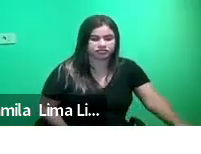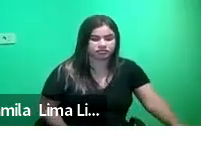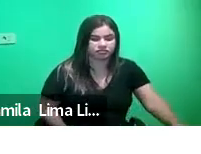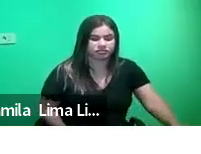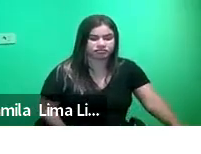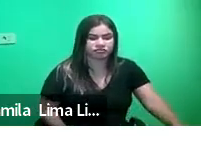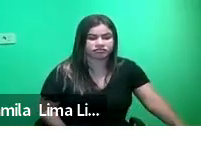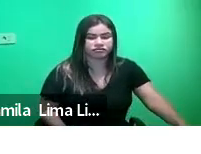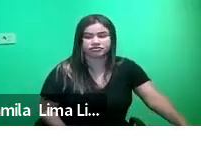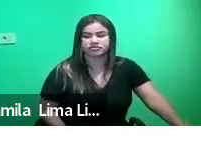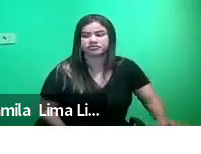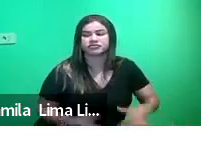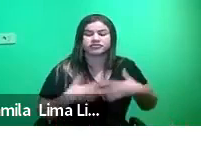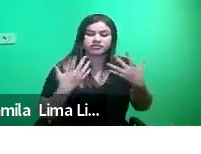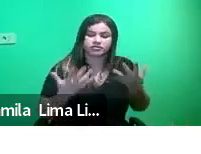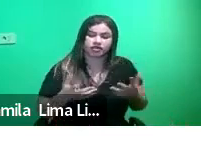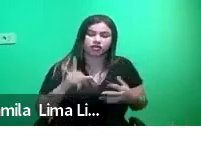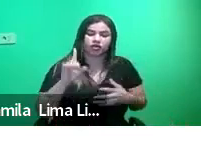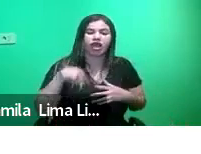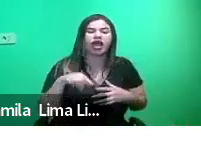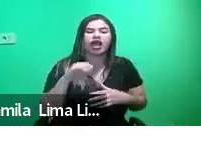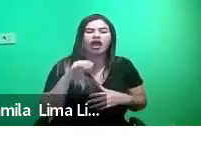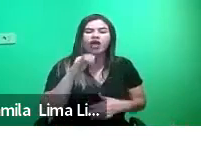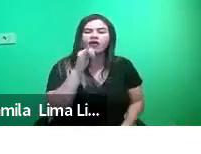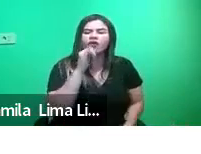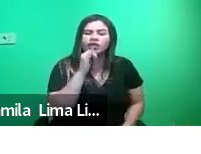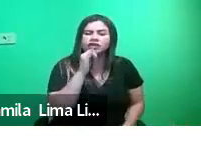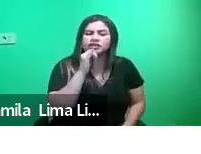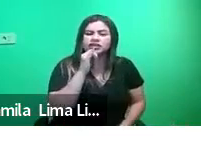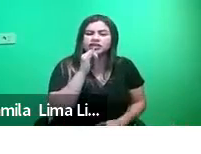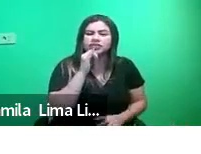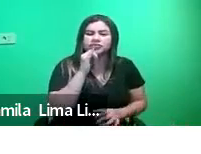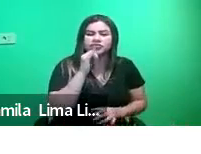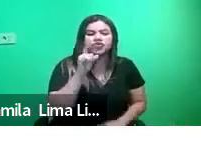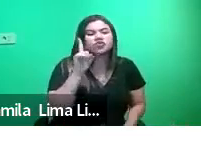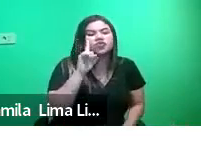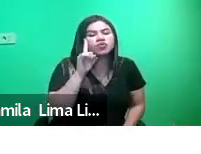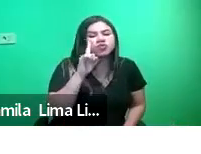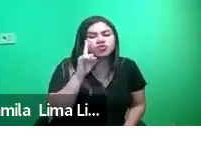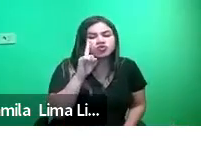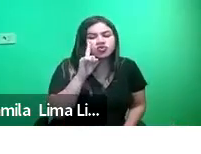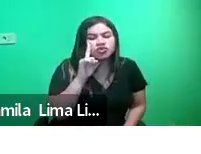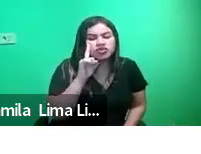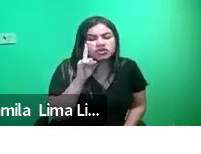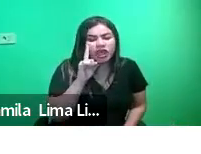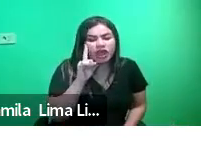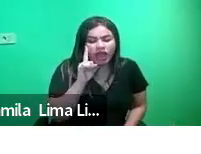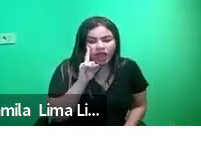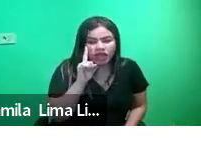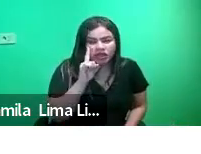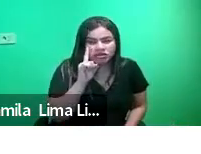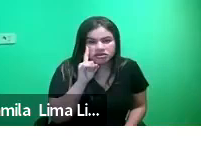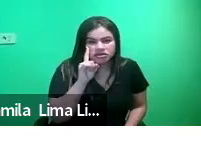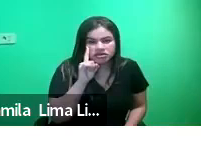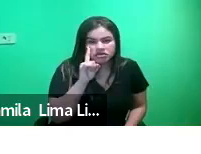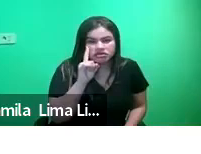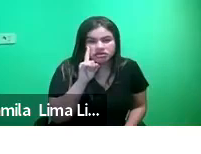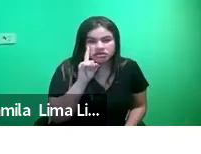is an ordinary, everyday example but but it's but it's looked at through this particular cycle particular cycle discourse involved